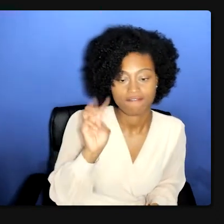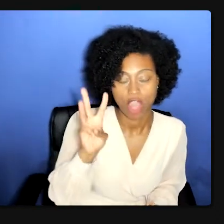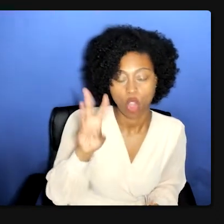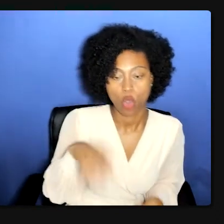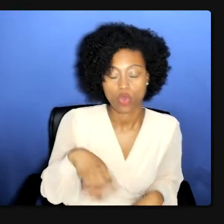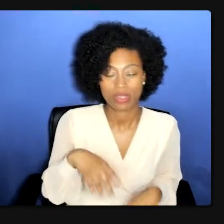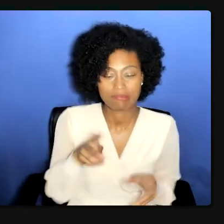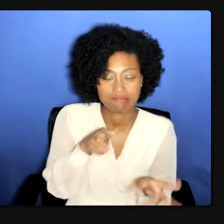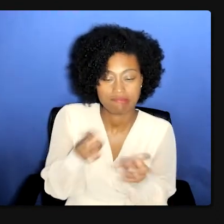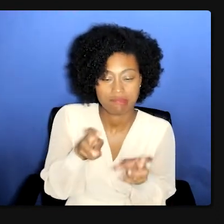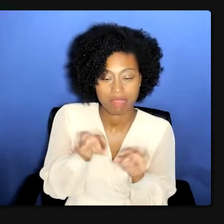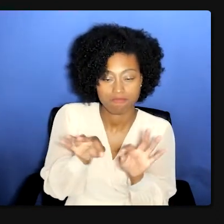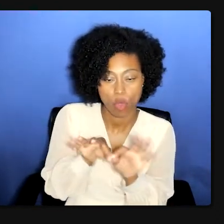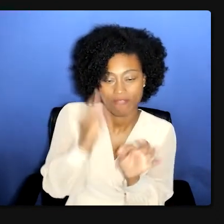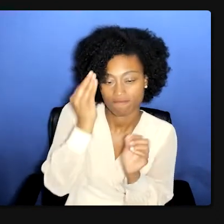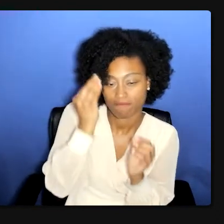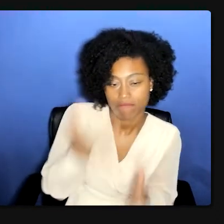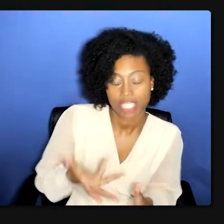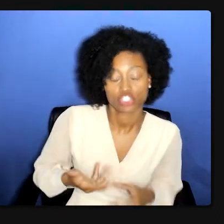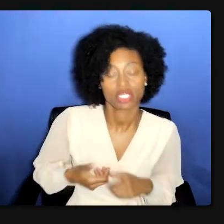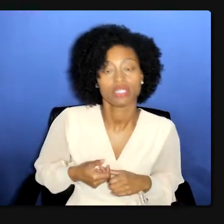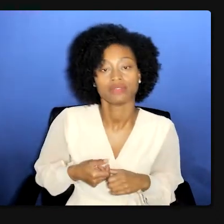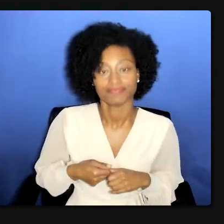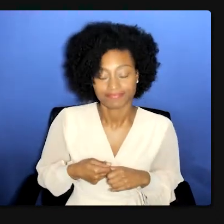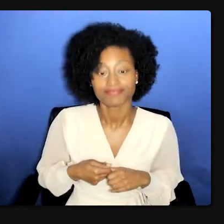user flows and get meaningful information.